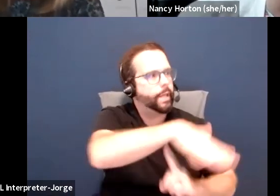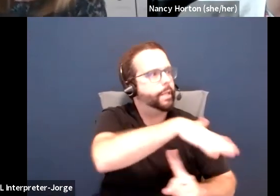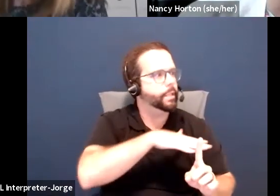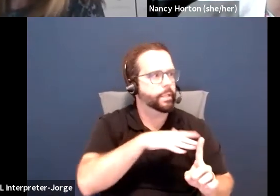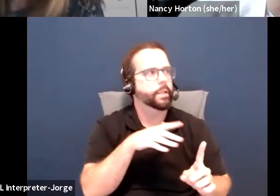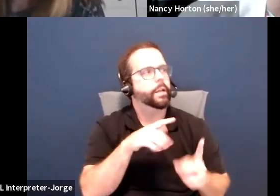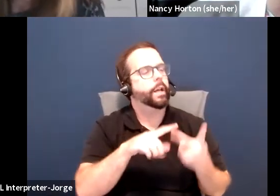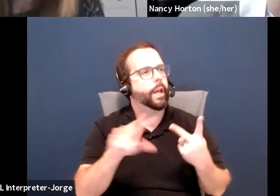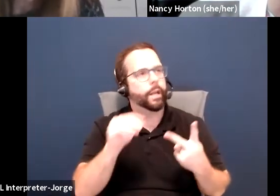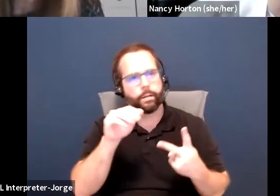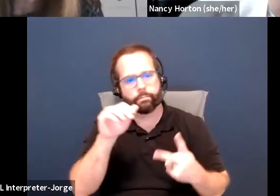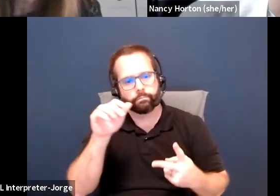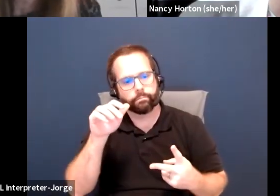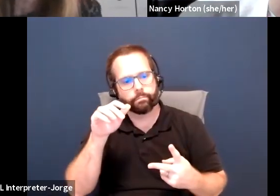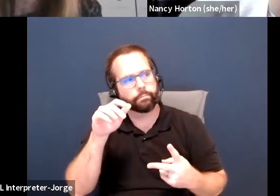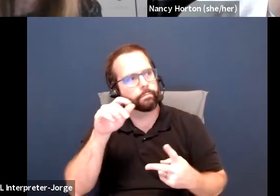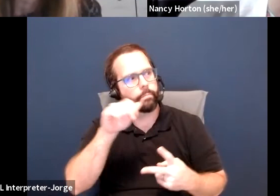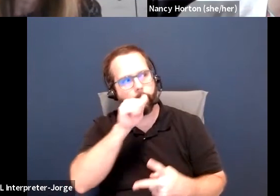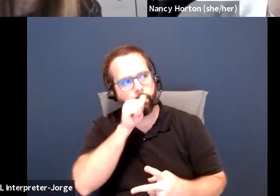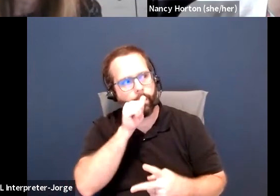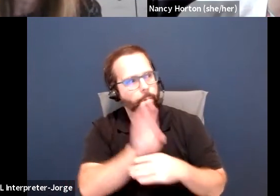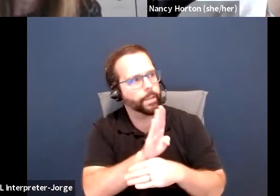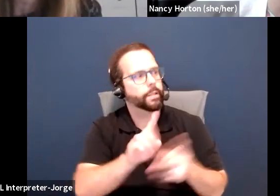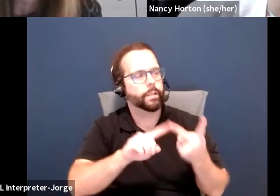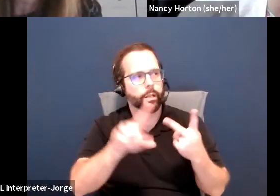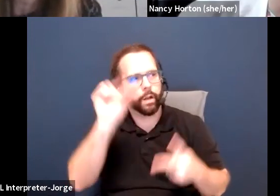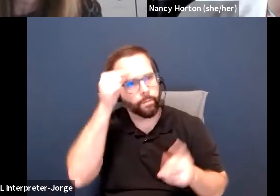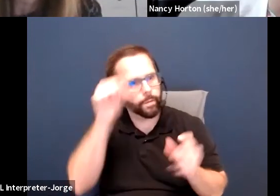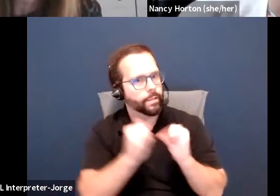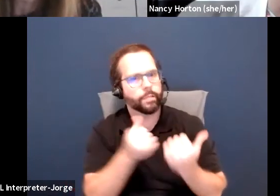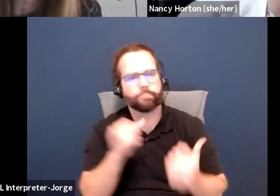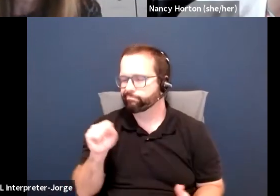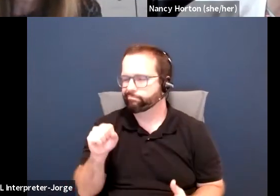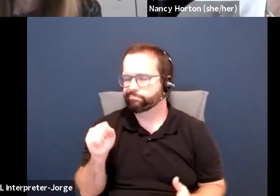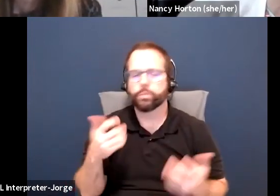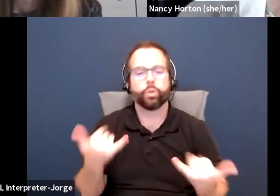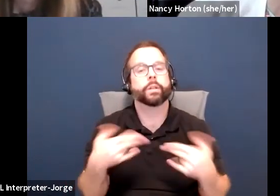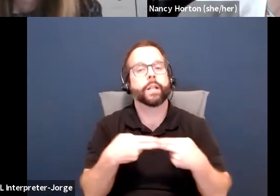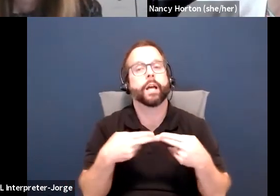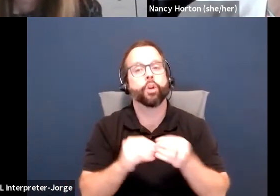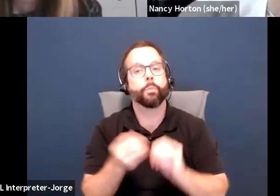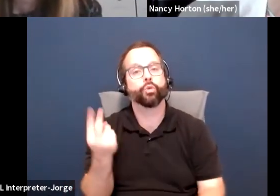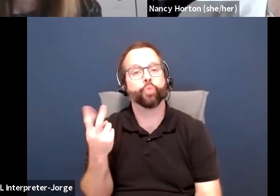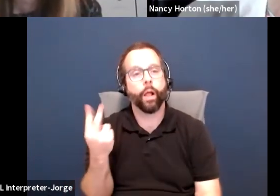to what we see in employment » Anne: Great. Yeah, it is. It is. It's the same, just different